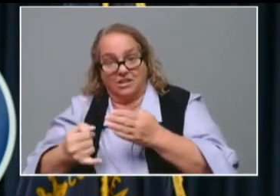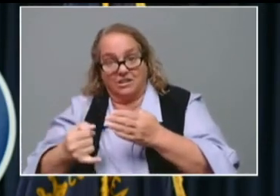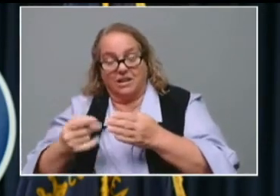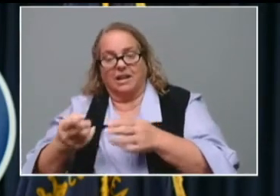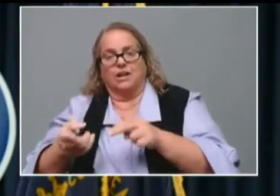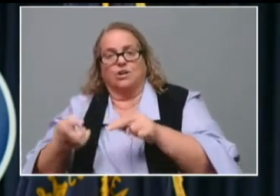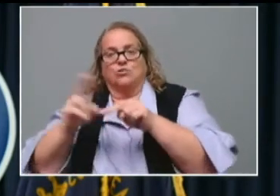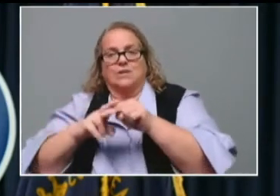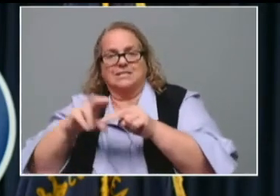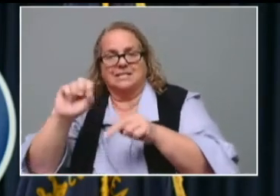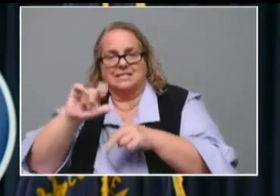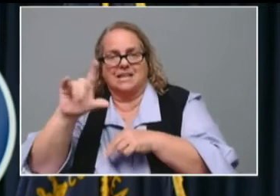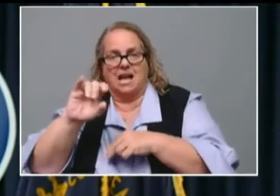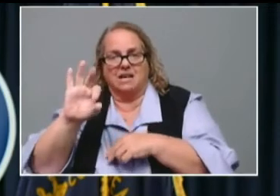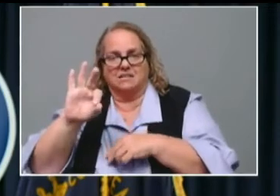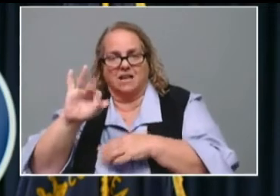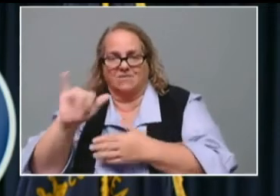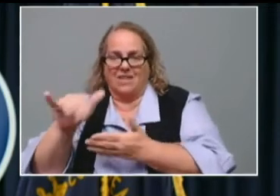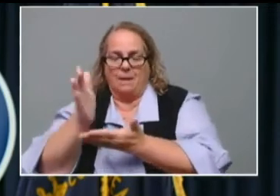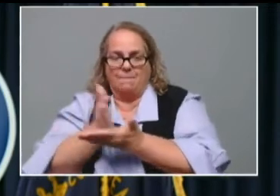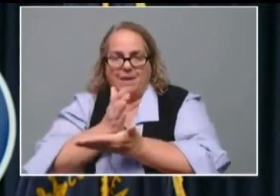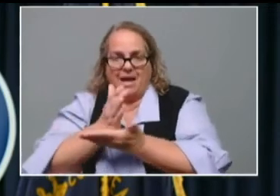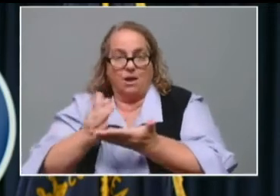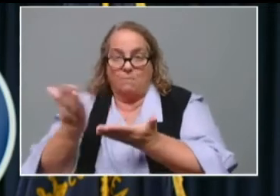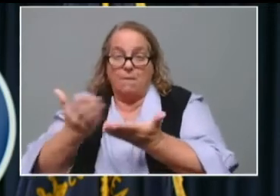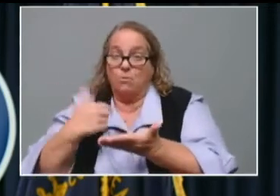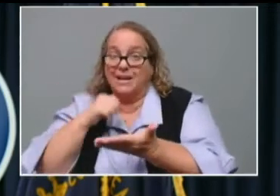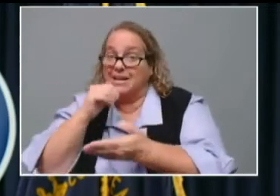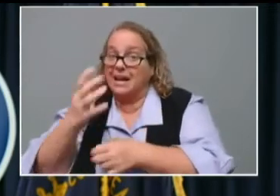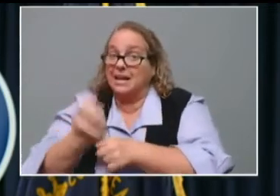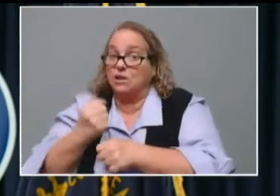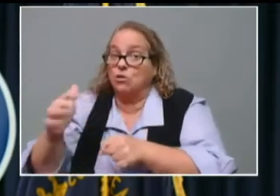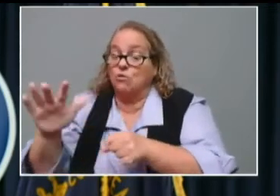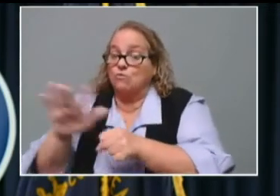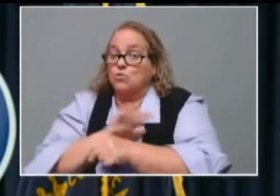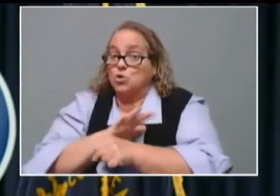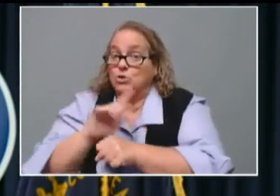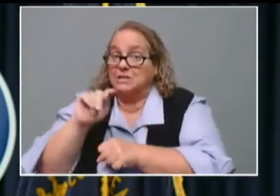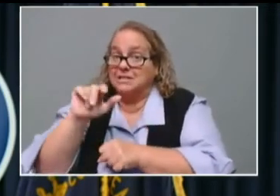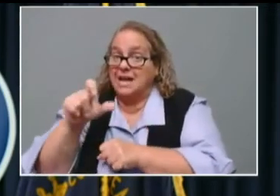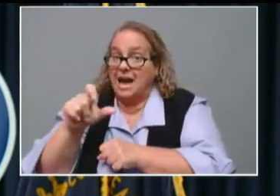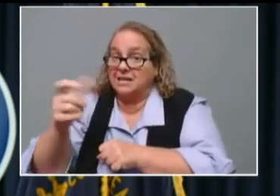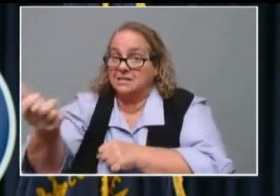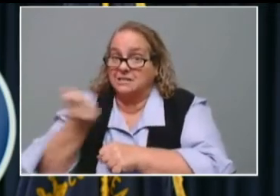amount of that increase uh each year until the incentive package ends but